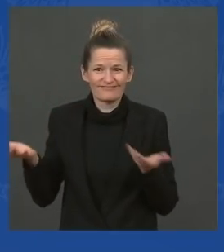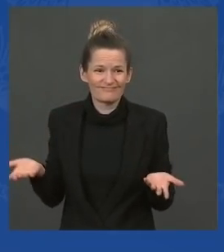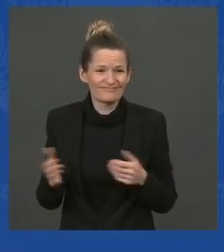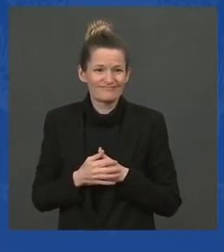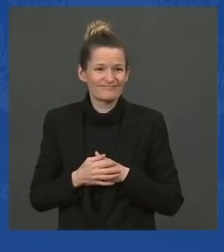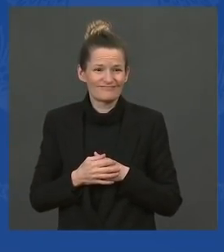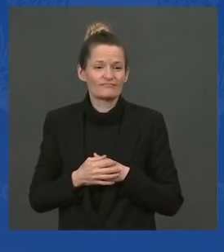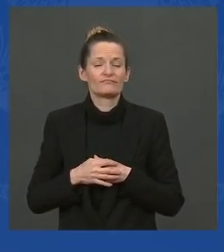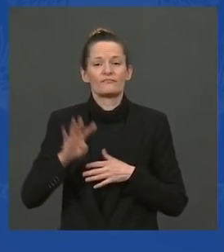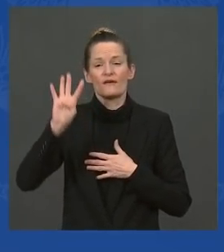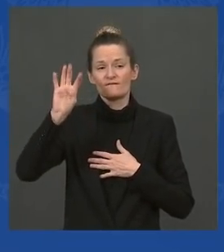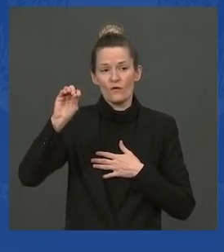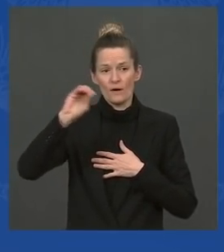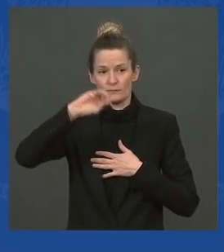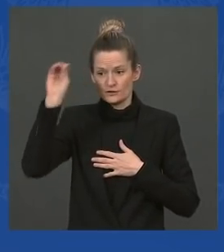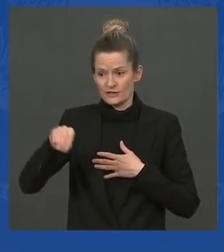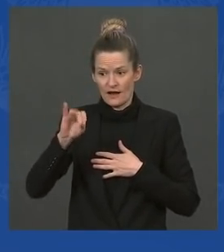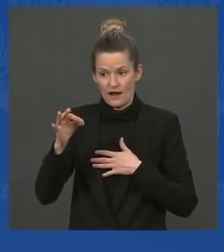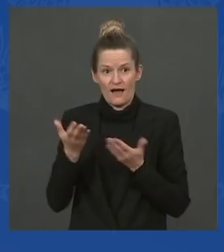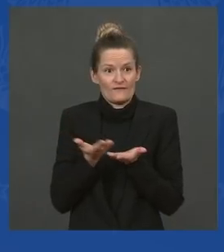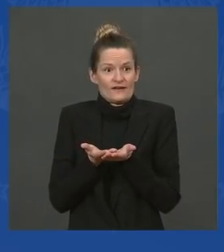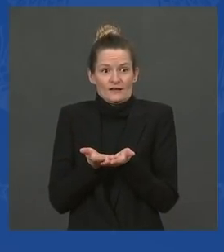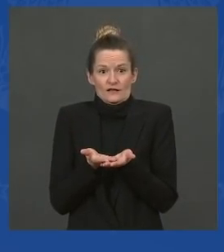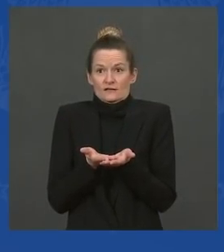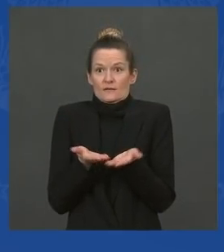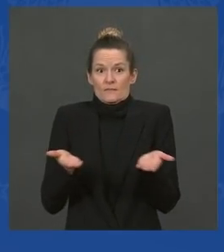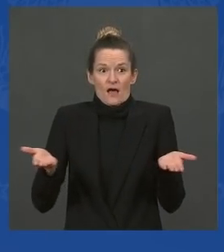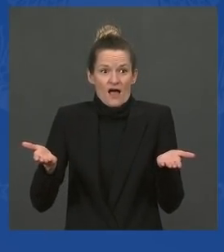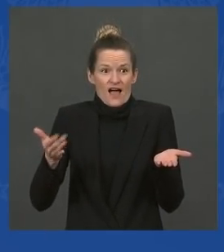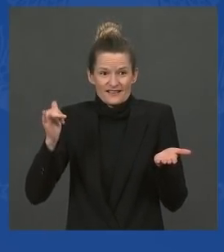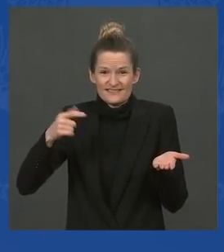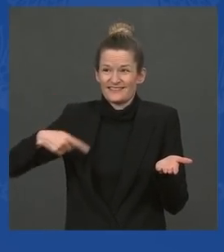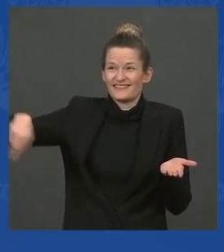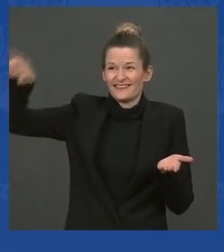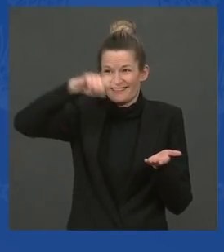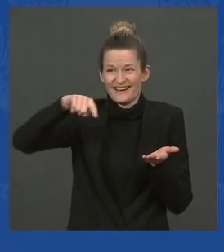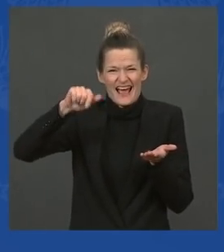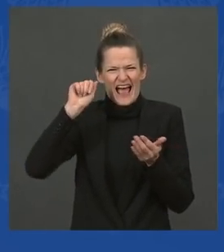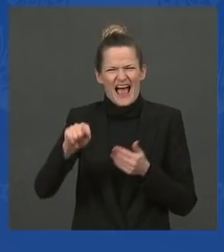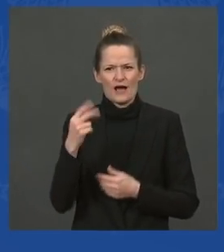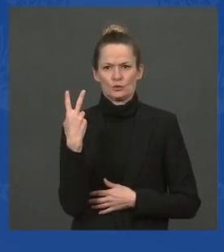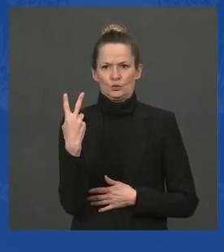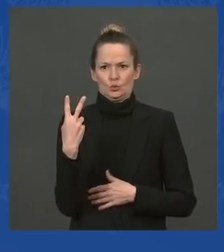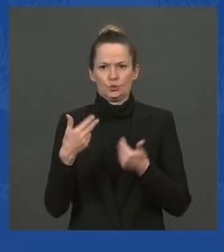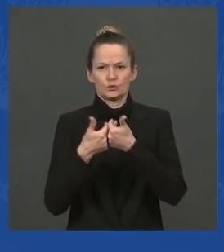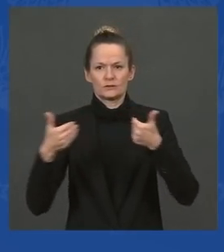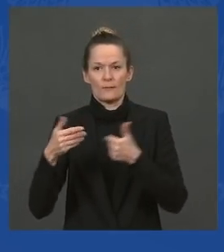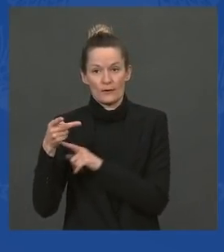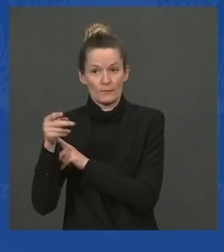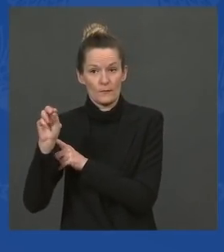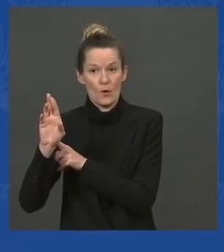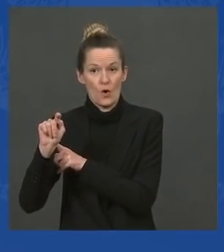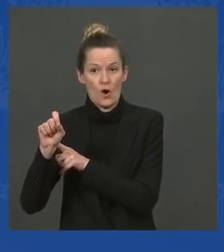To help ease the congestion at these ports, I brought together labor and management and asked them to step up and cooperate,